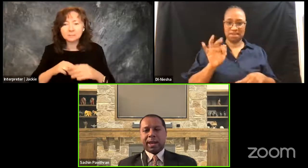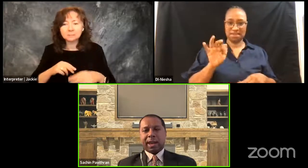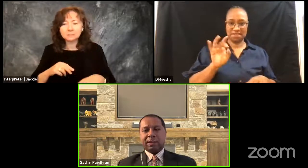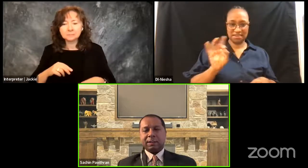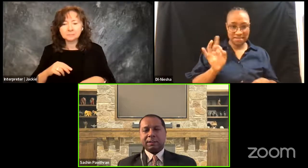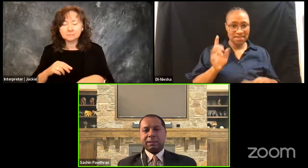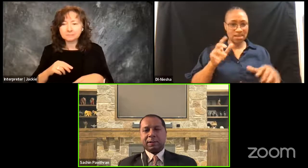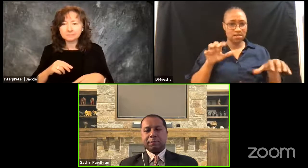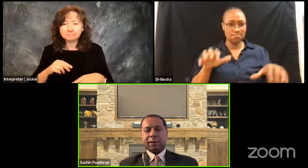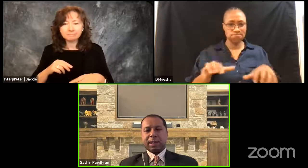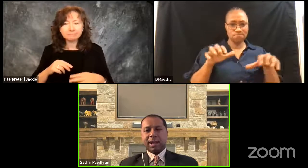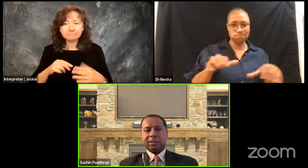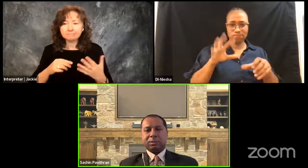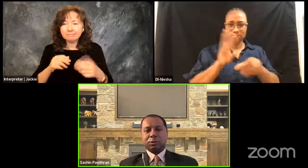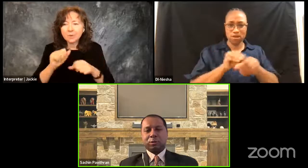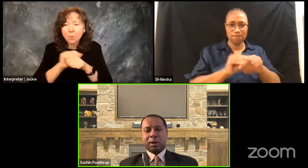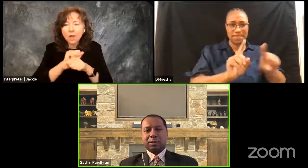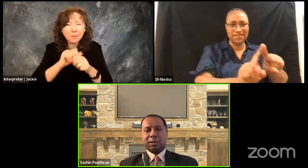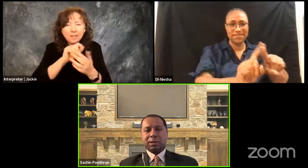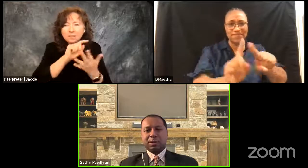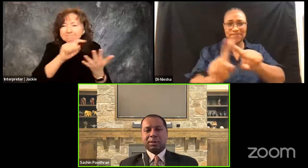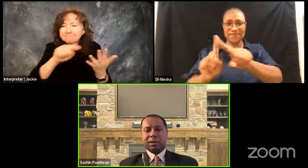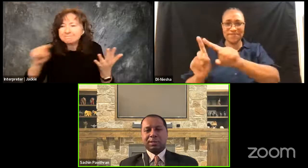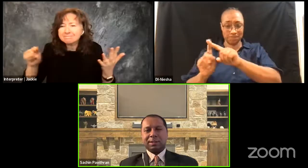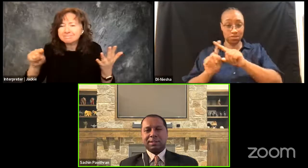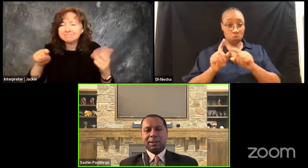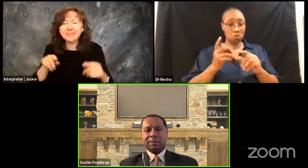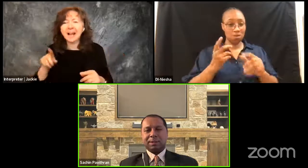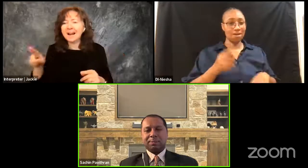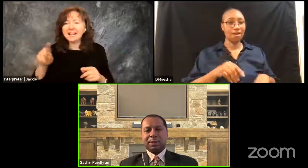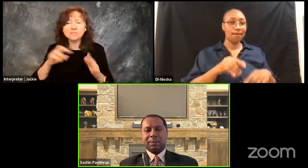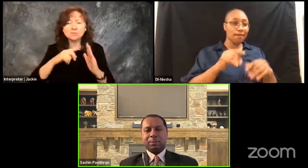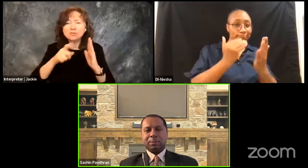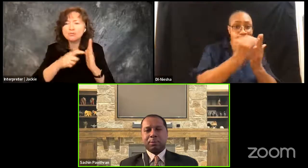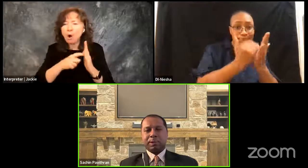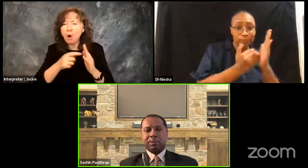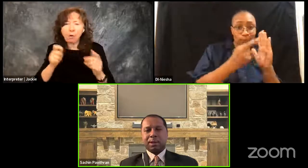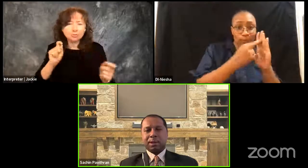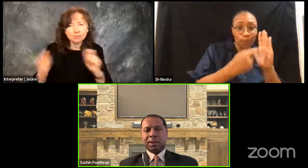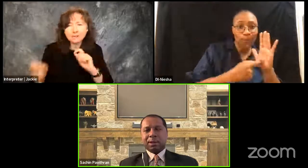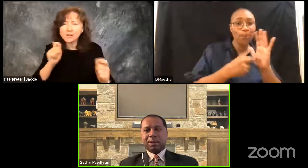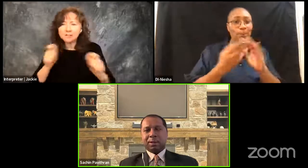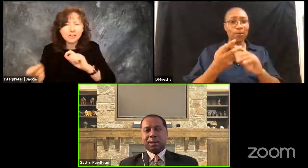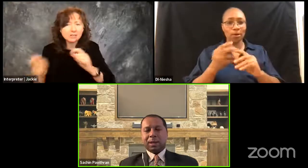he's had different hats throughout the 36 years he's been with the Board.